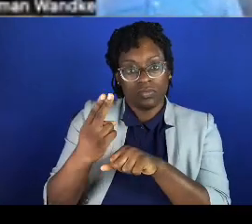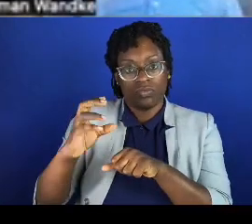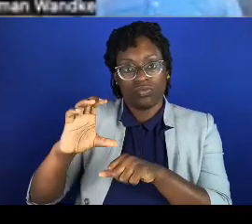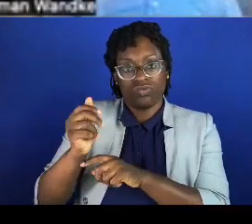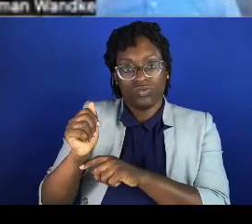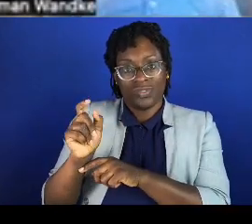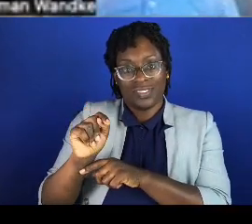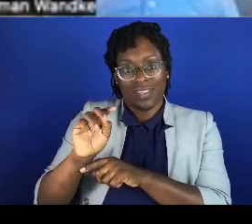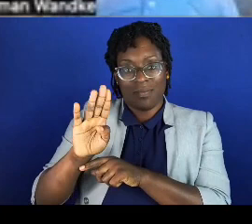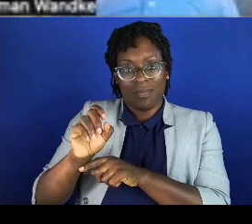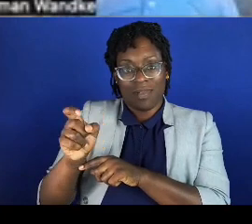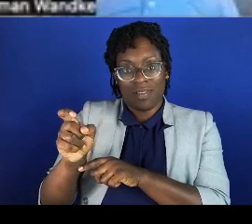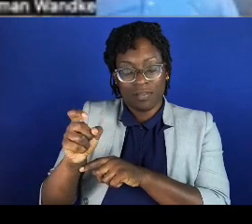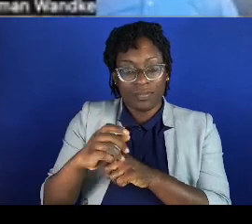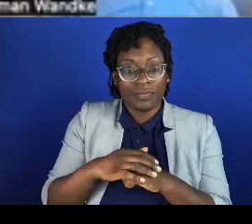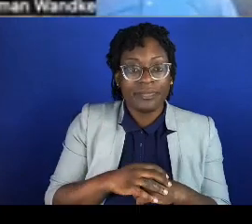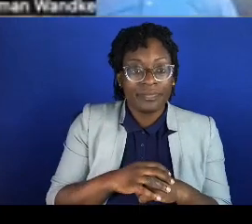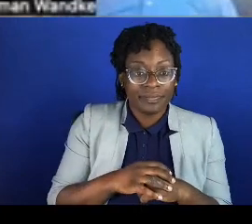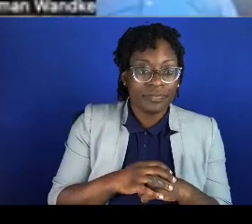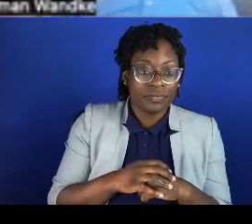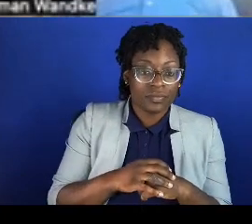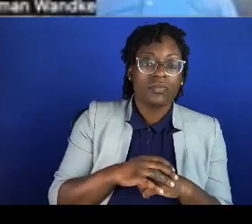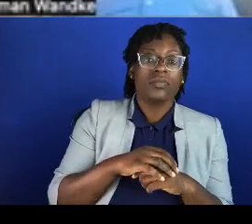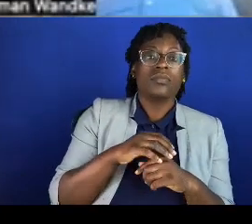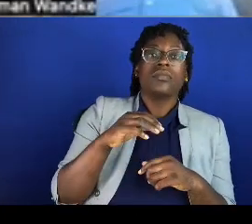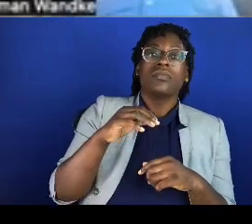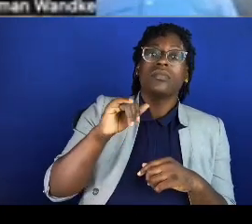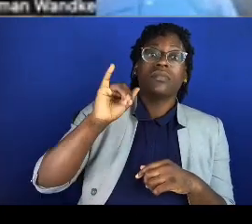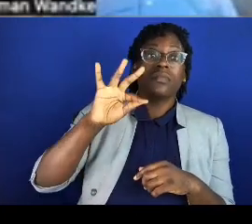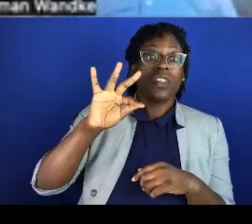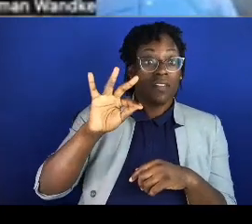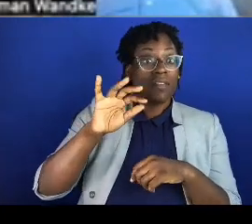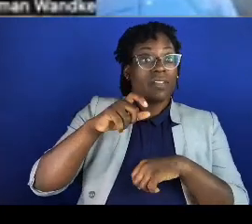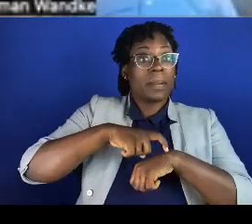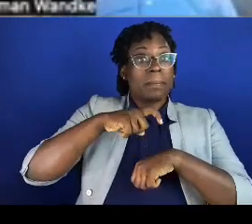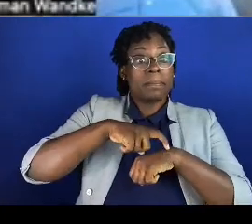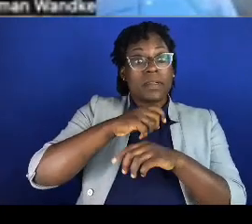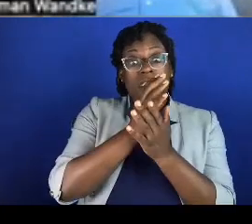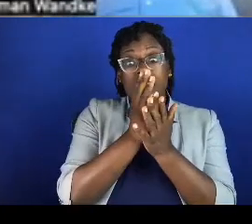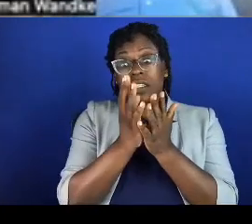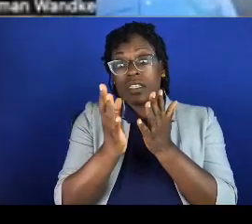Host via the chat box. Questions will be addressed by the presenter